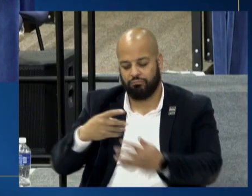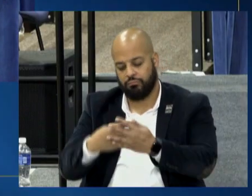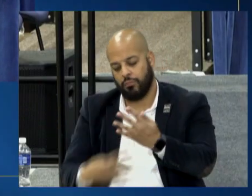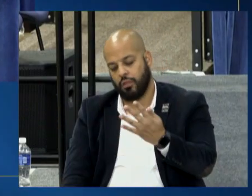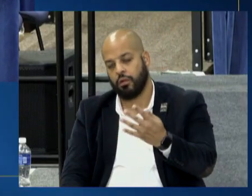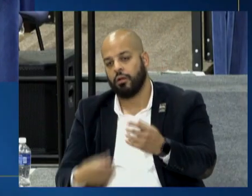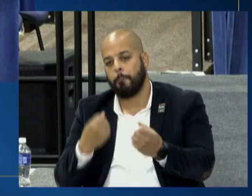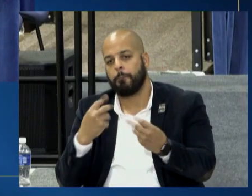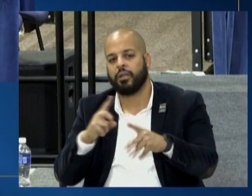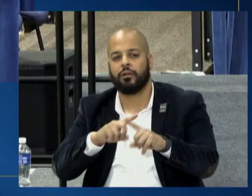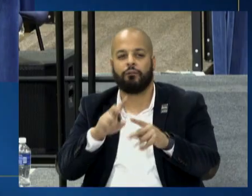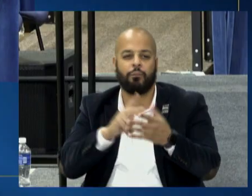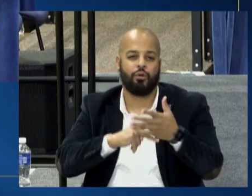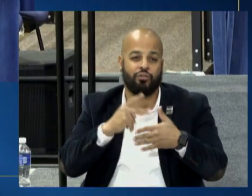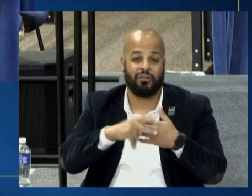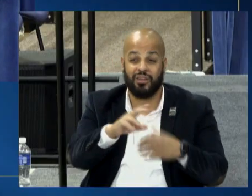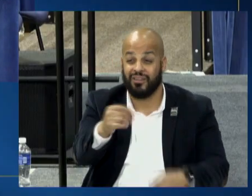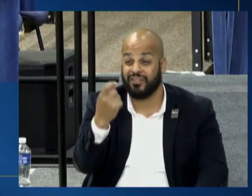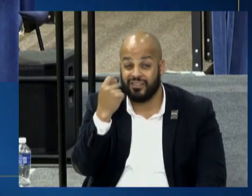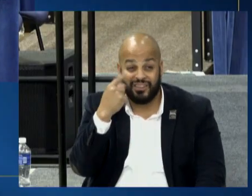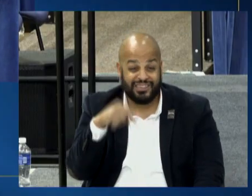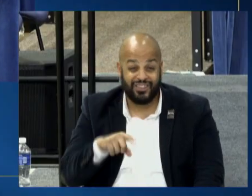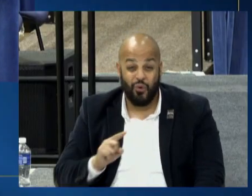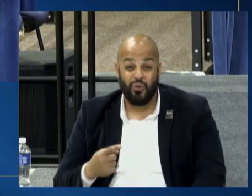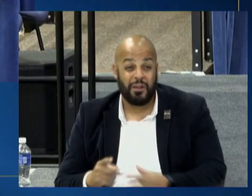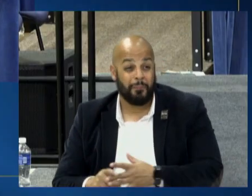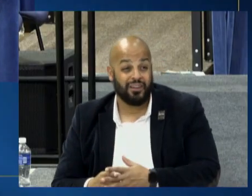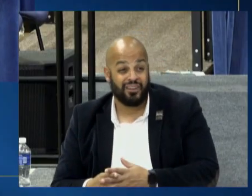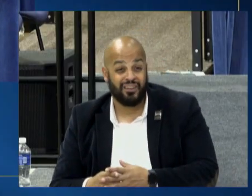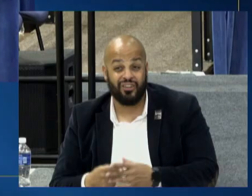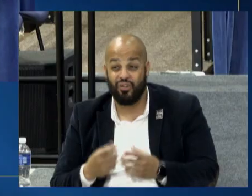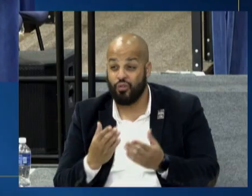this is just the beginning. Through the collaborative efforts of our member organizations,